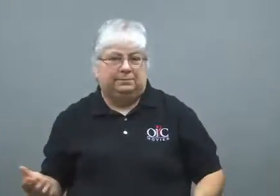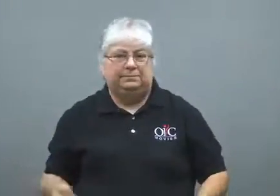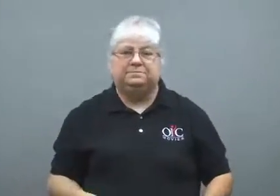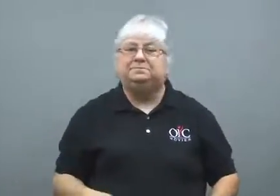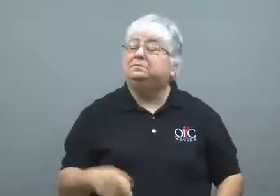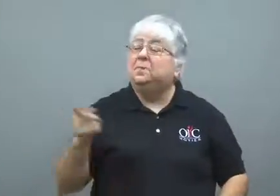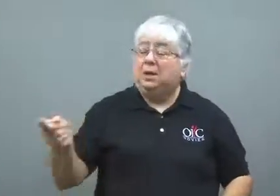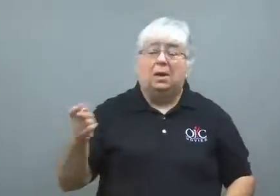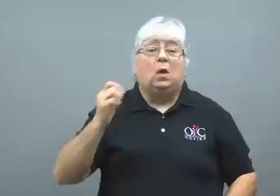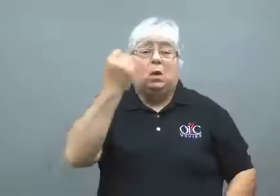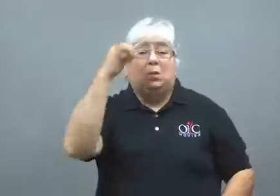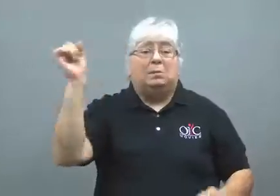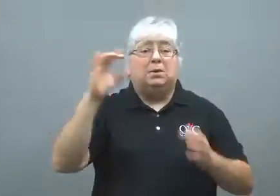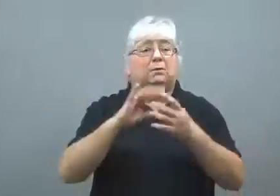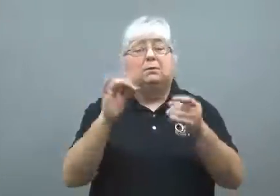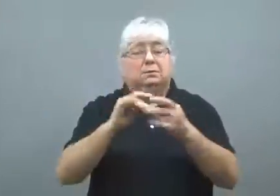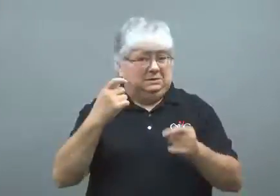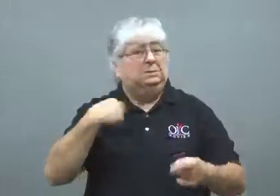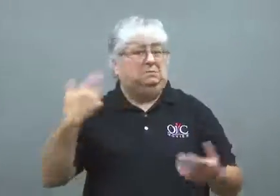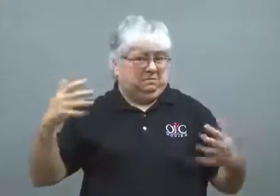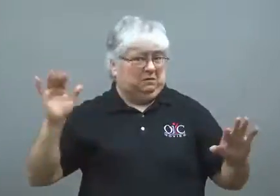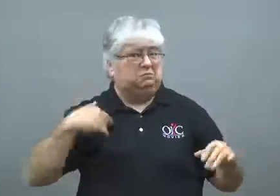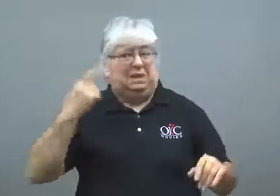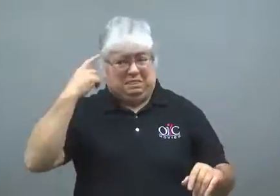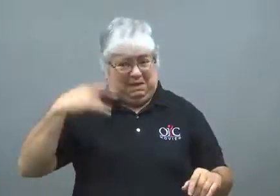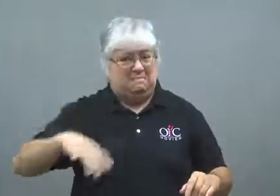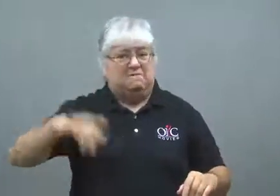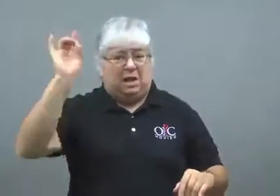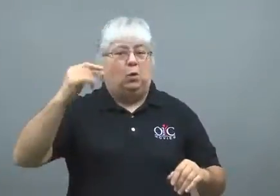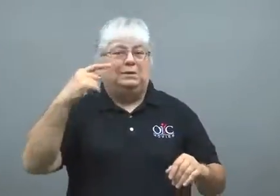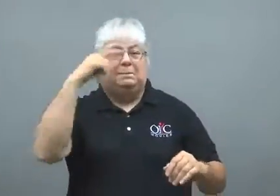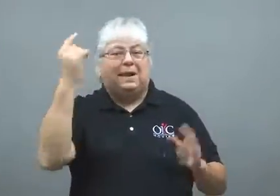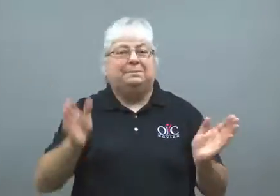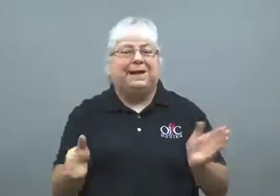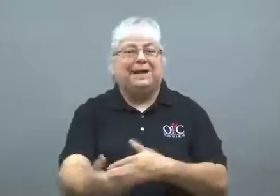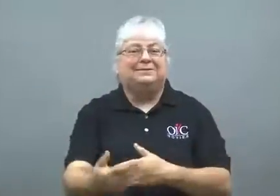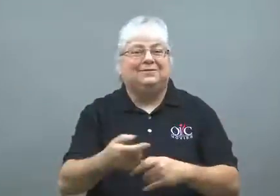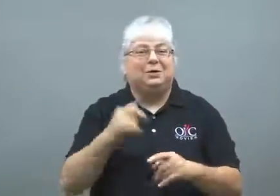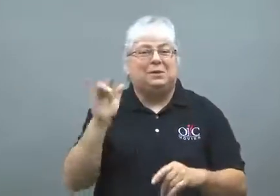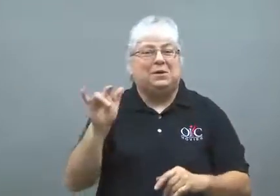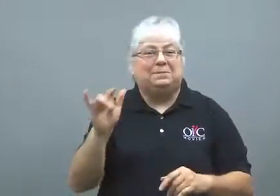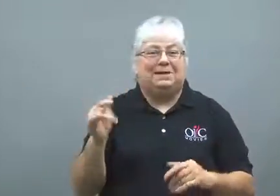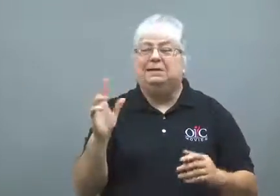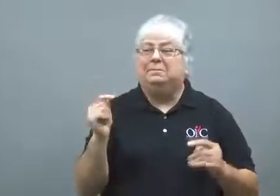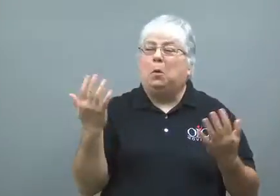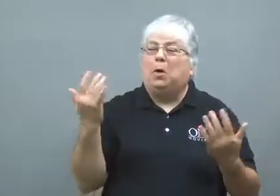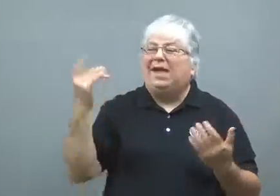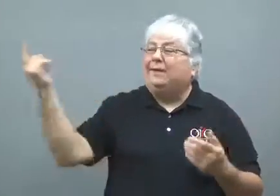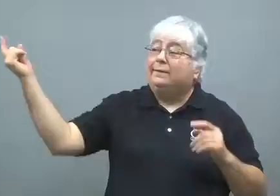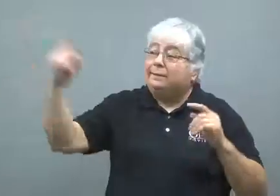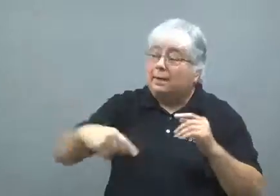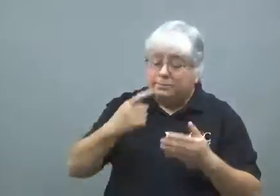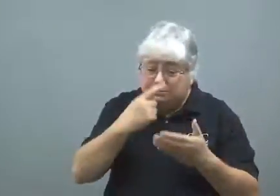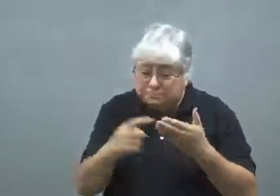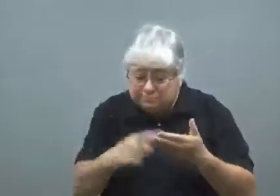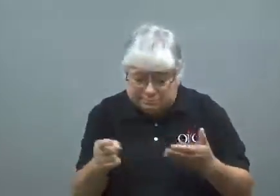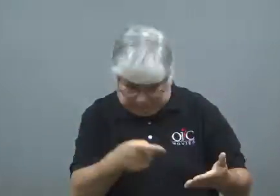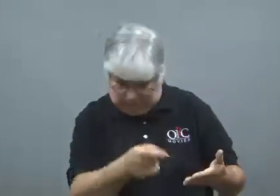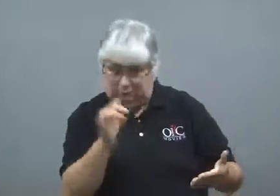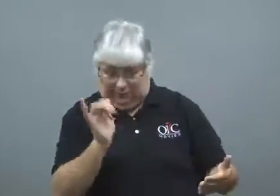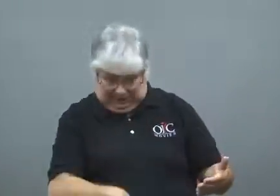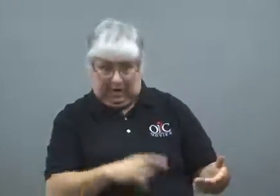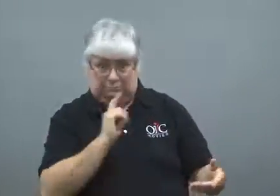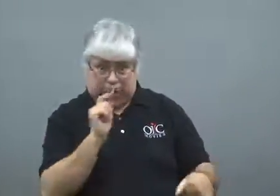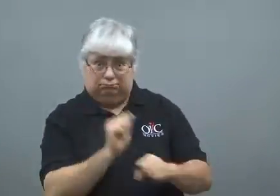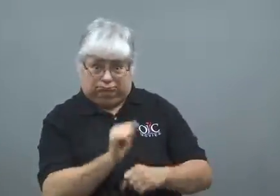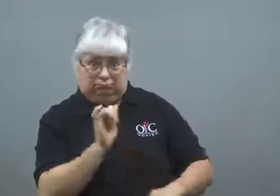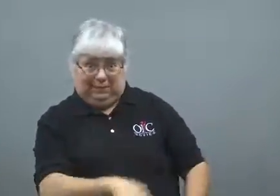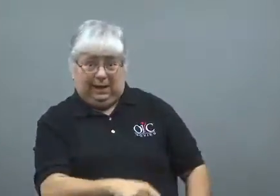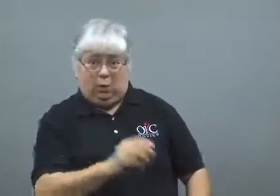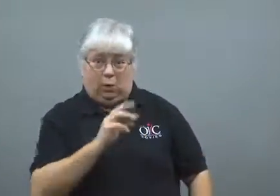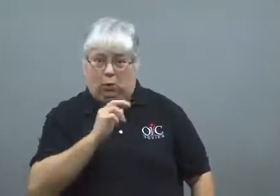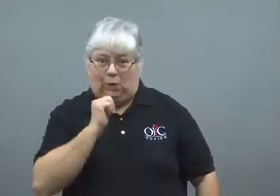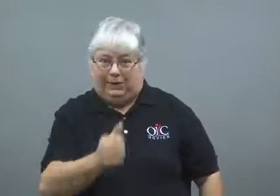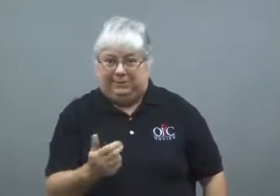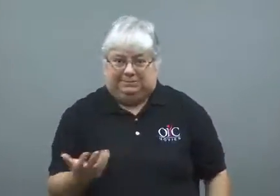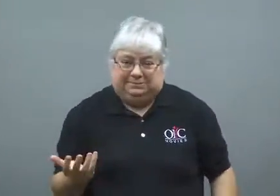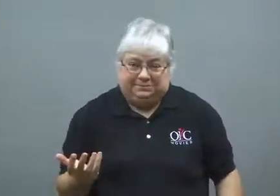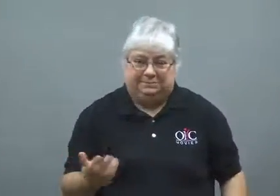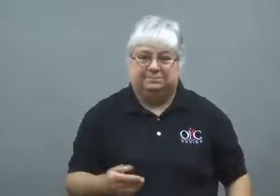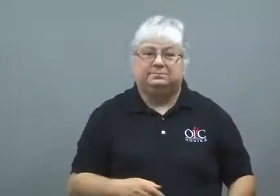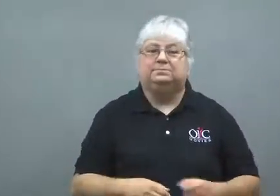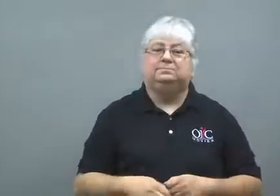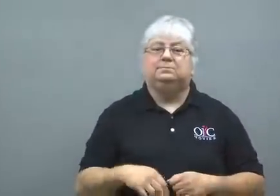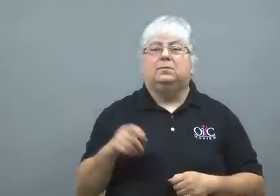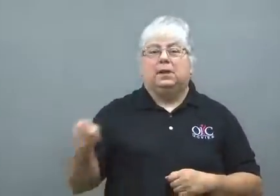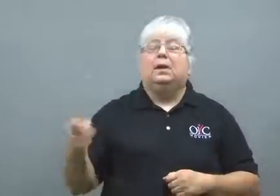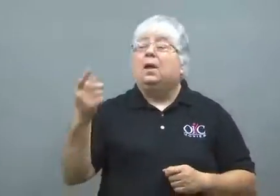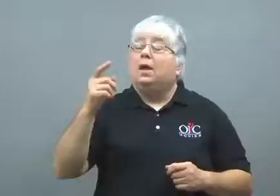The rebels have claimed to have found the plane's black boxes.